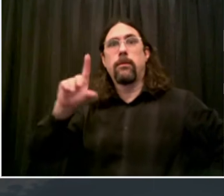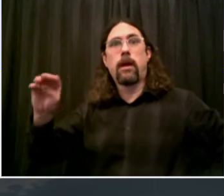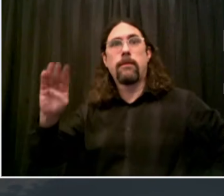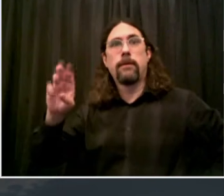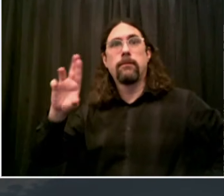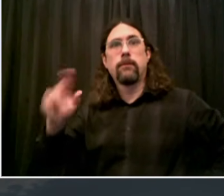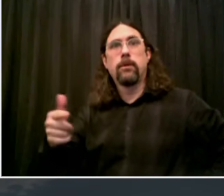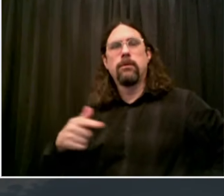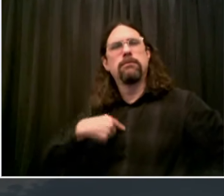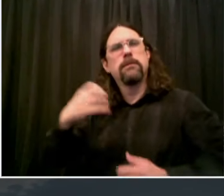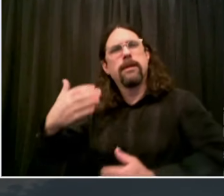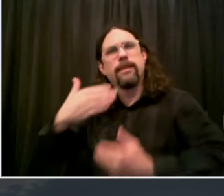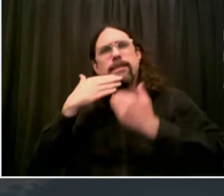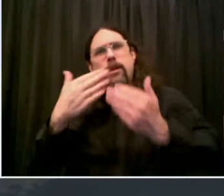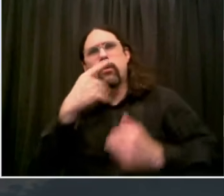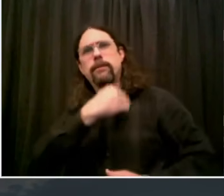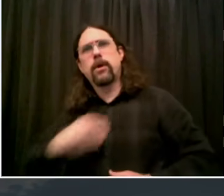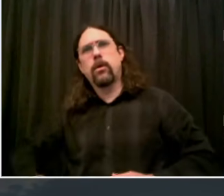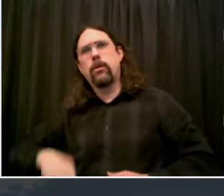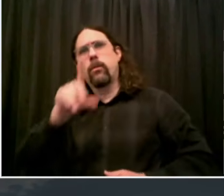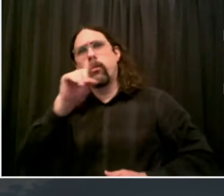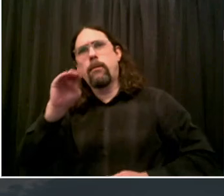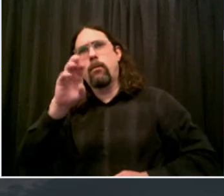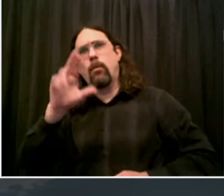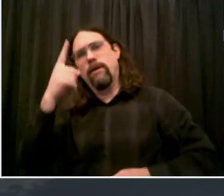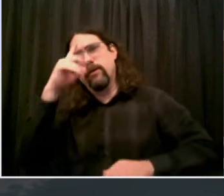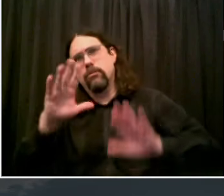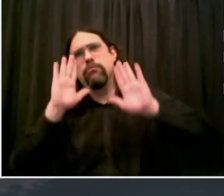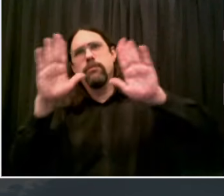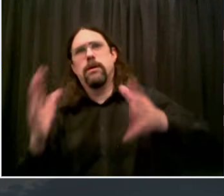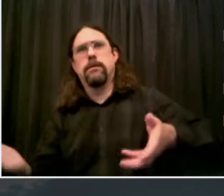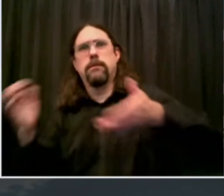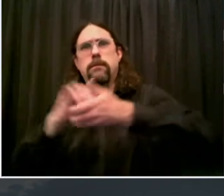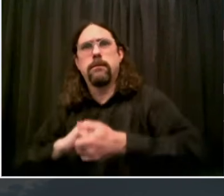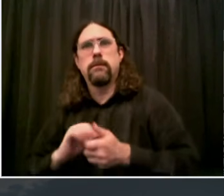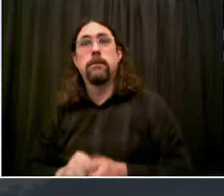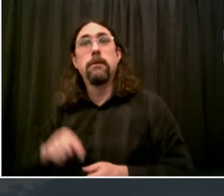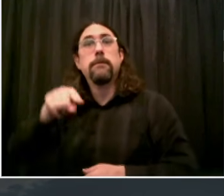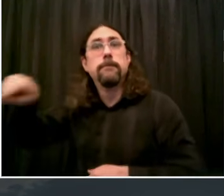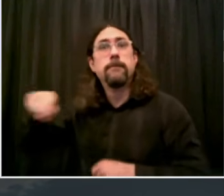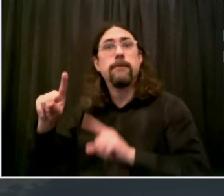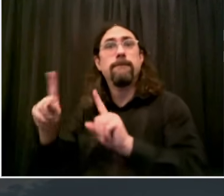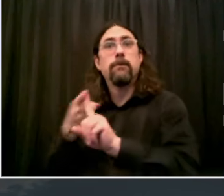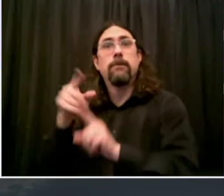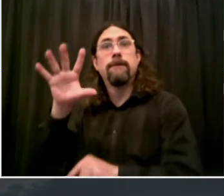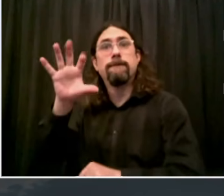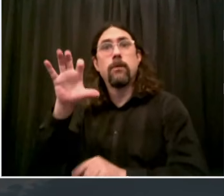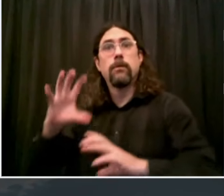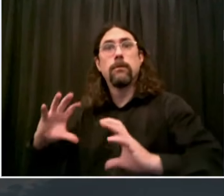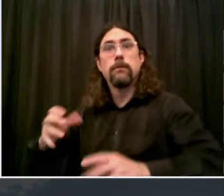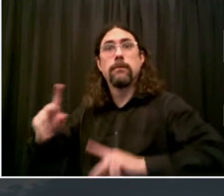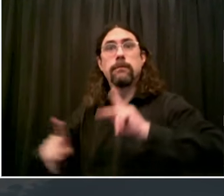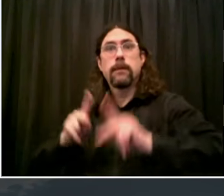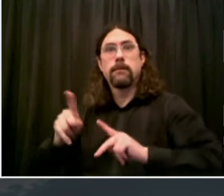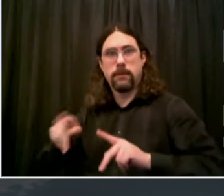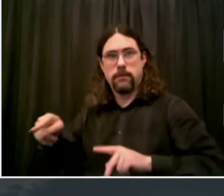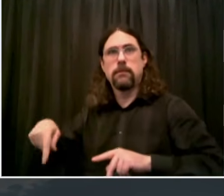HOPKINS WILL GO OUT AND DO THEIR FIELD TRAINING. THE FIELD TRAINING LITERALLY INVOLVES PREPARING FOR OVER 100